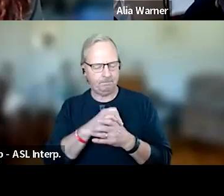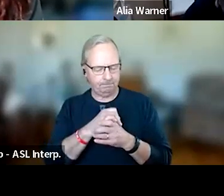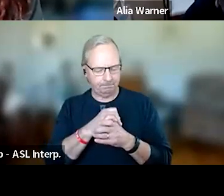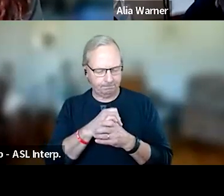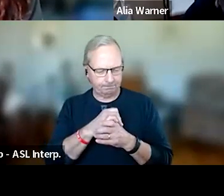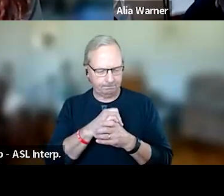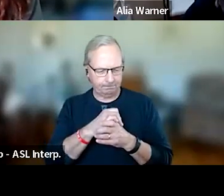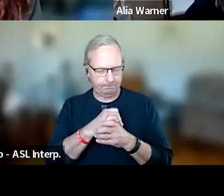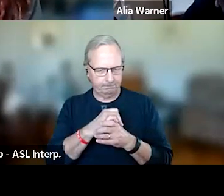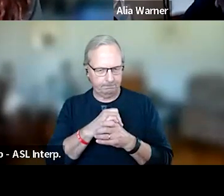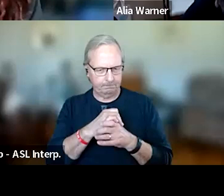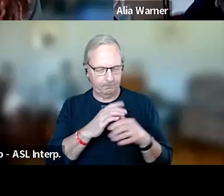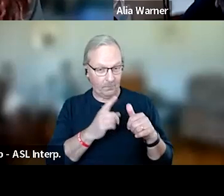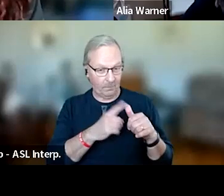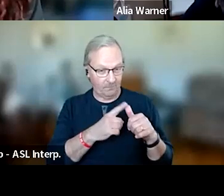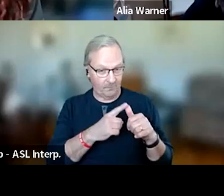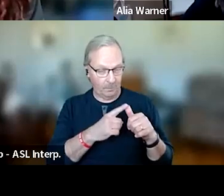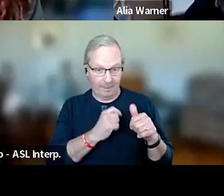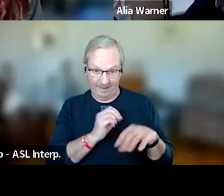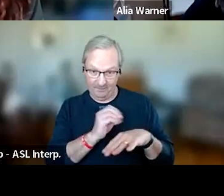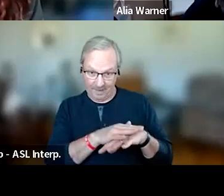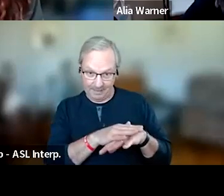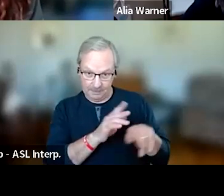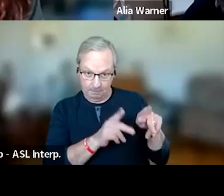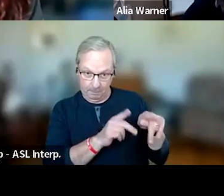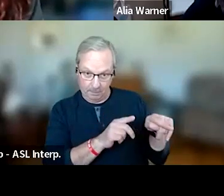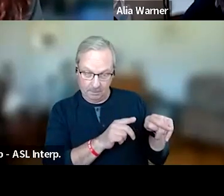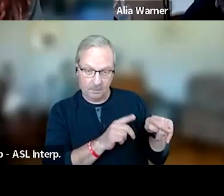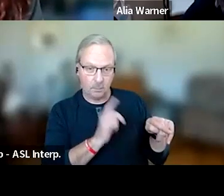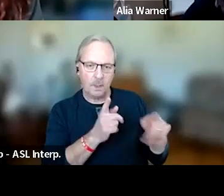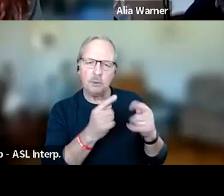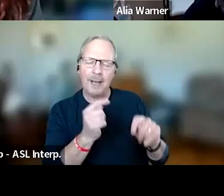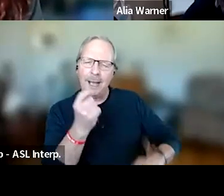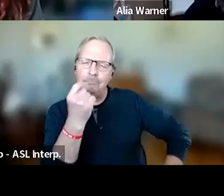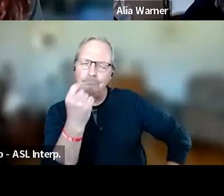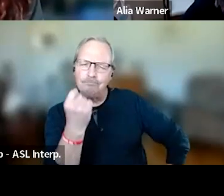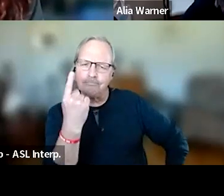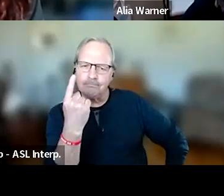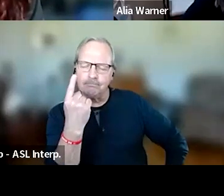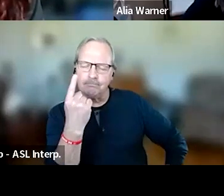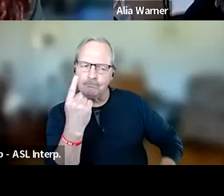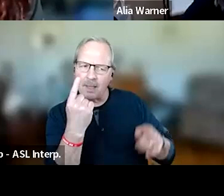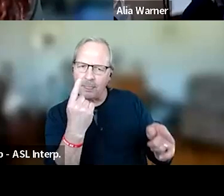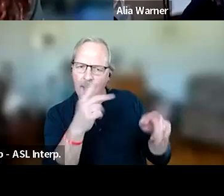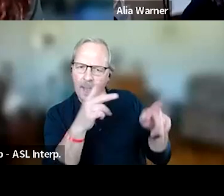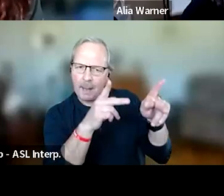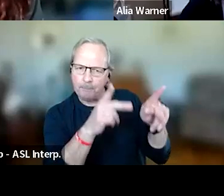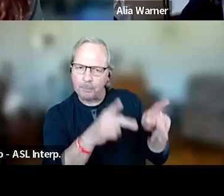my advice to people would be is to really try to understand that person's individual experiences